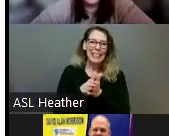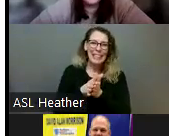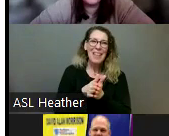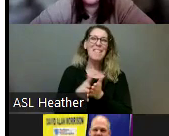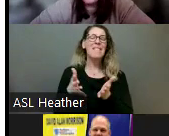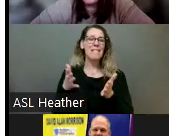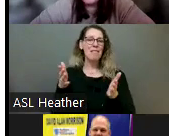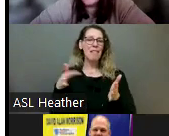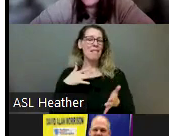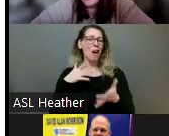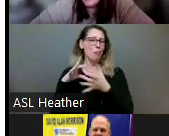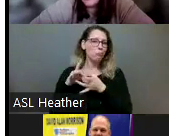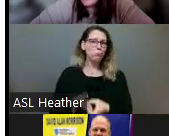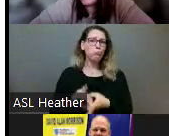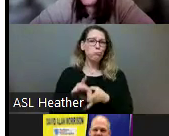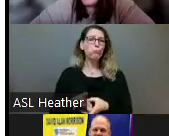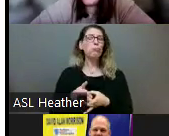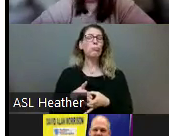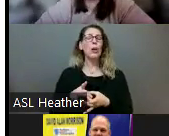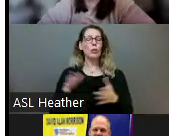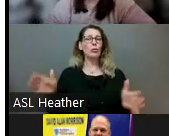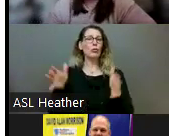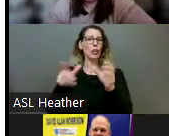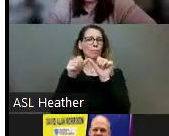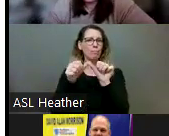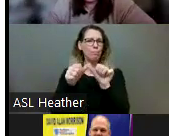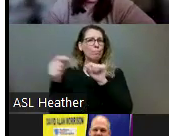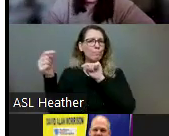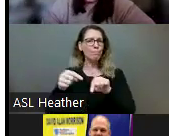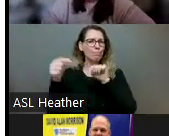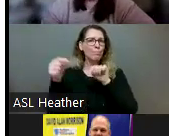belonging to encourage regular attendance for staff and students. And of course we'll